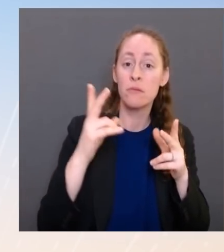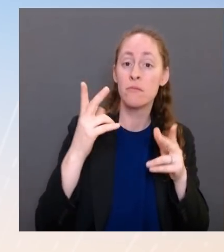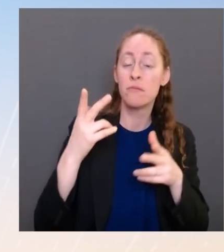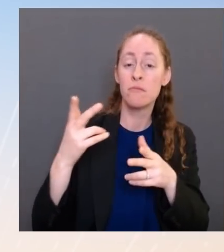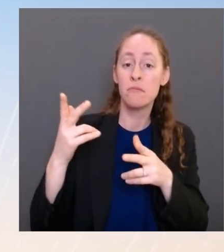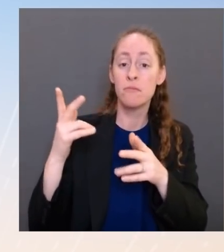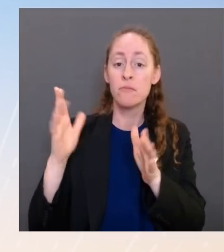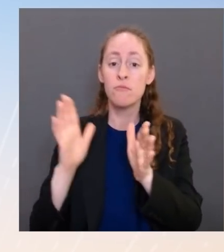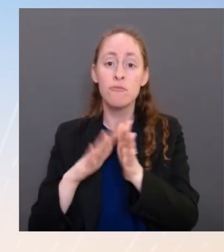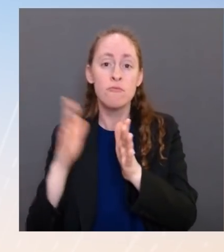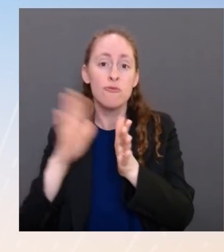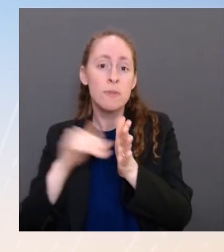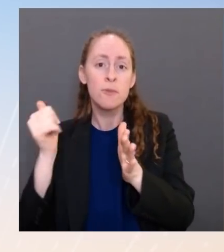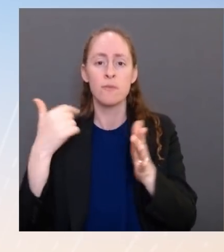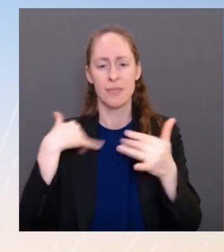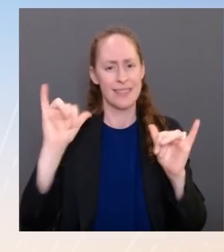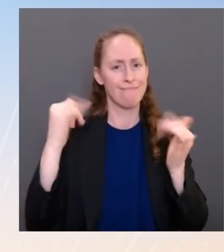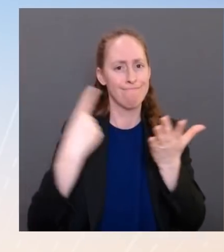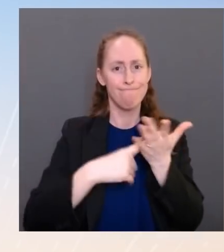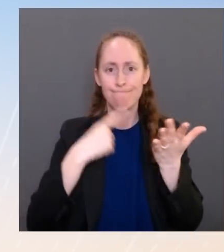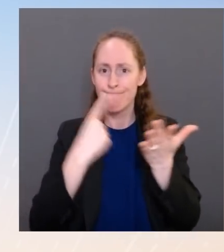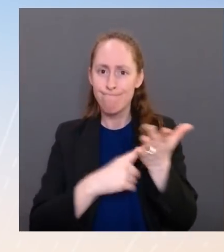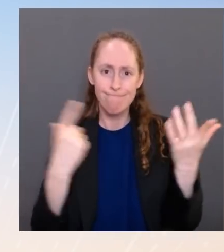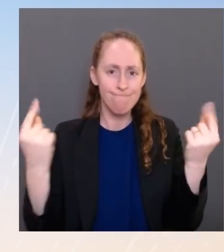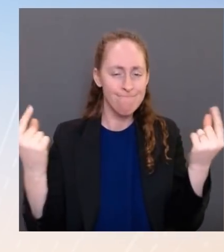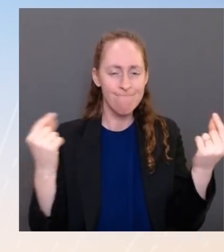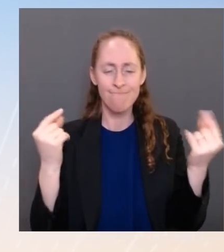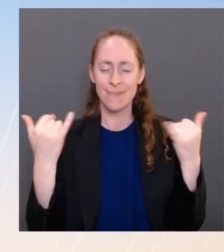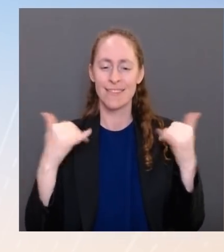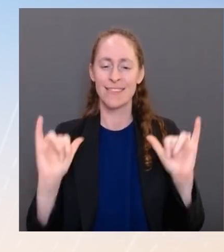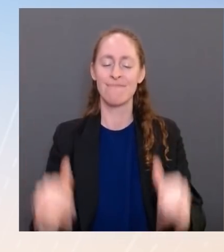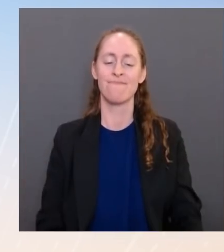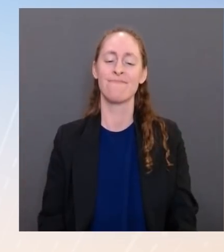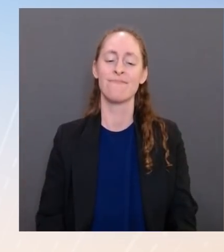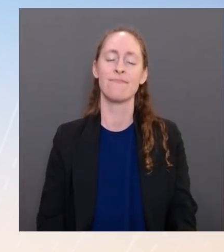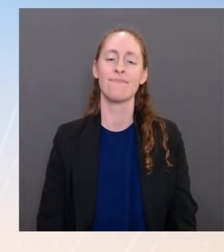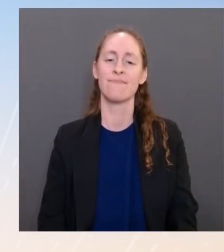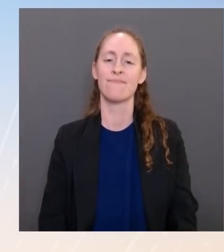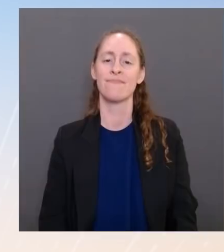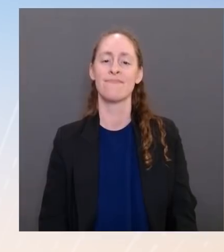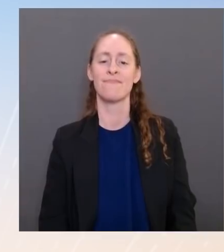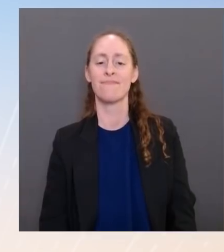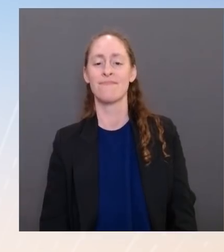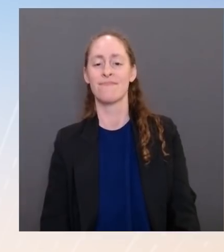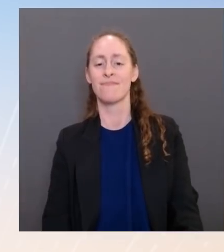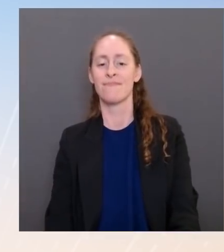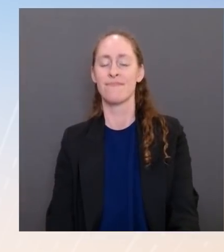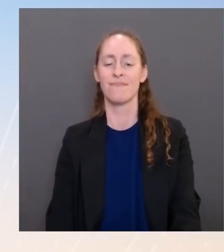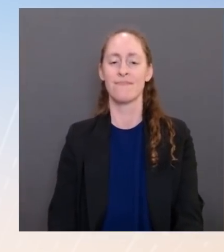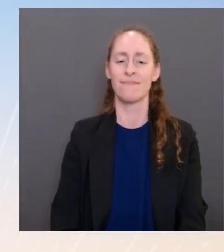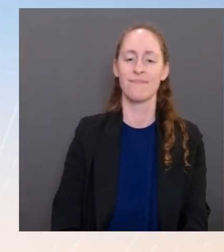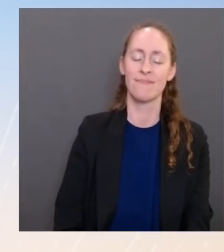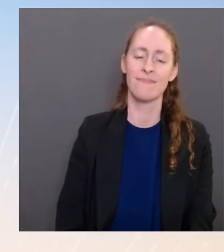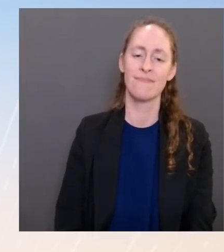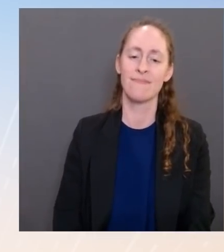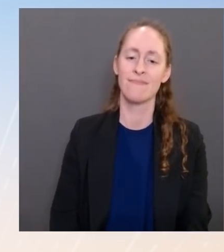He does continue to view the challenge as one being about ensuring there is supply in the marketplace.